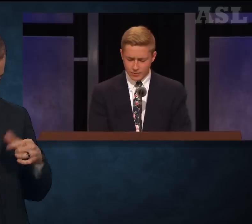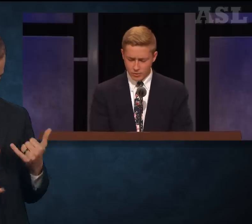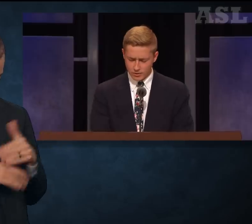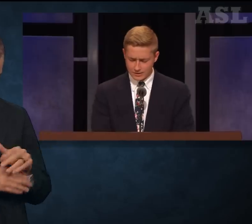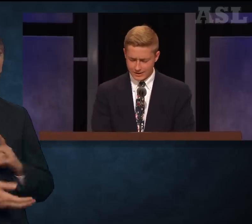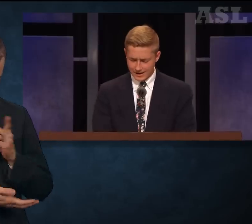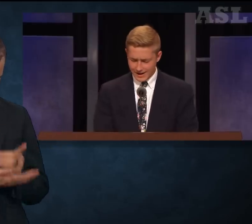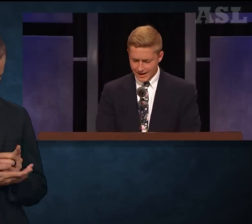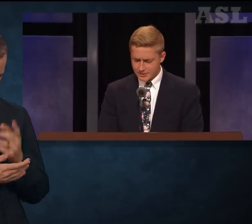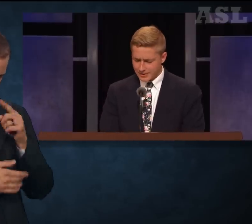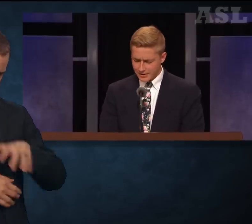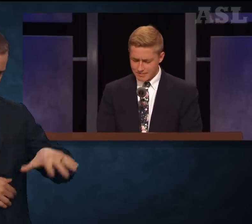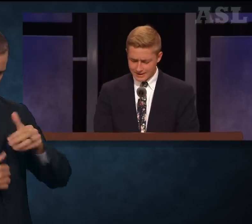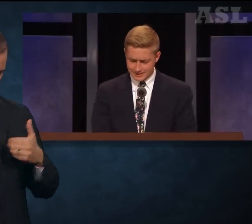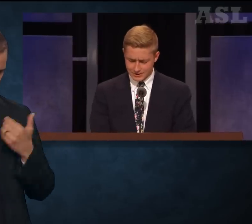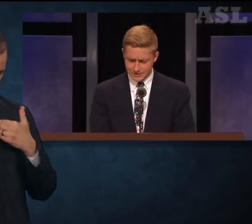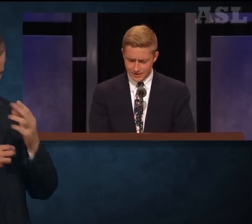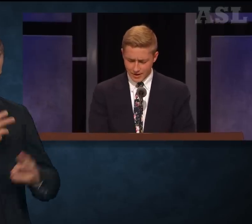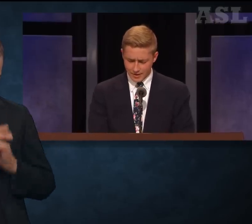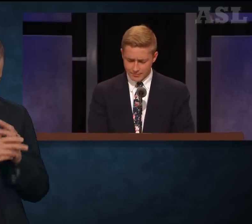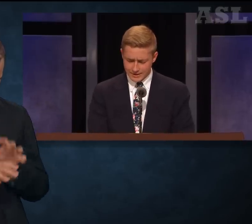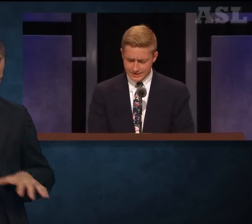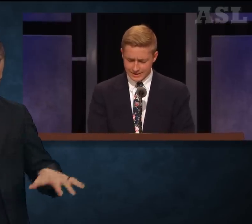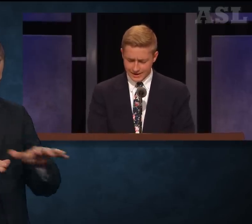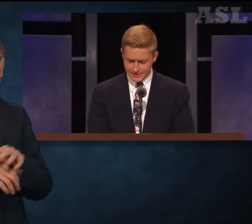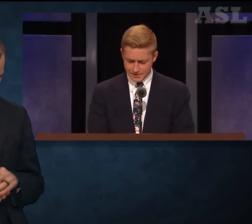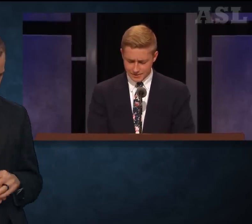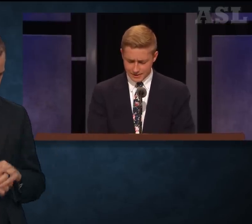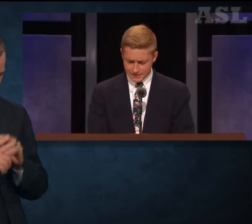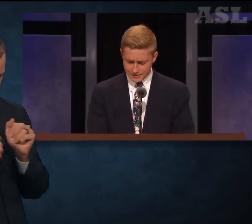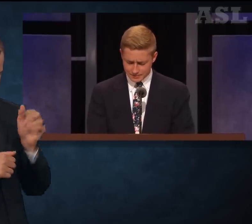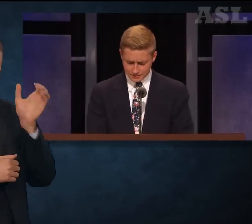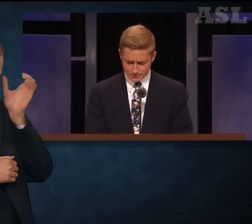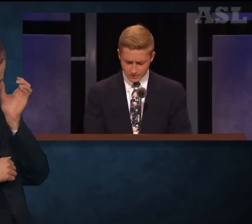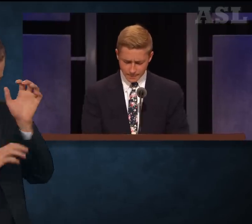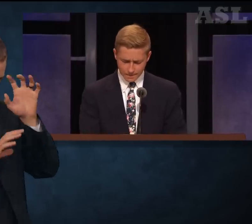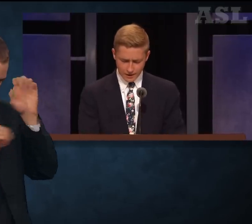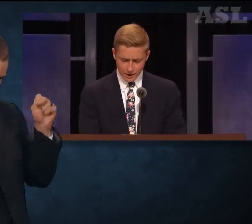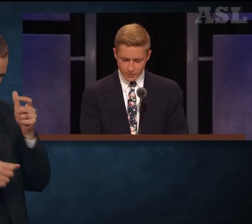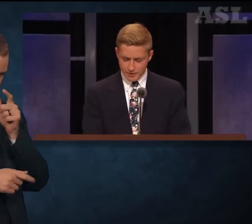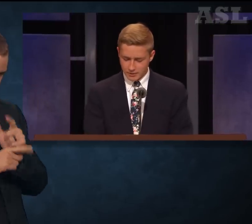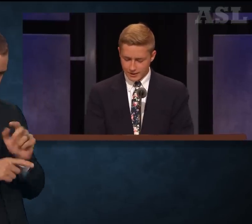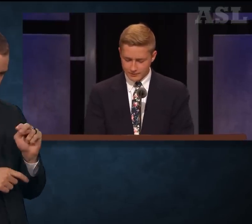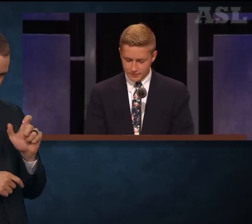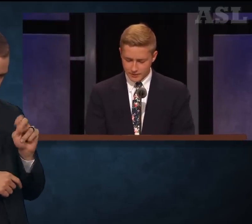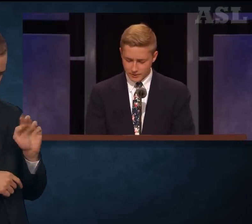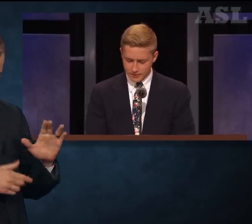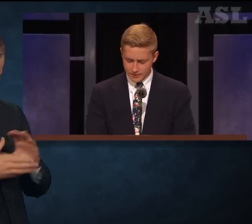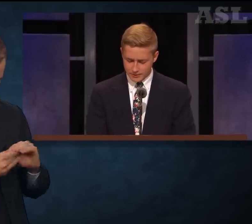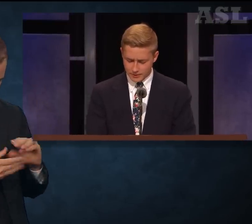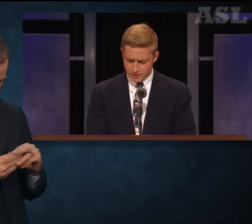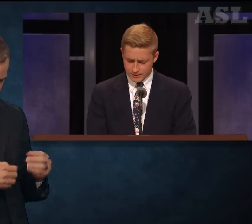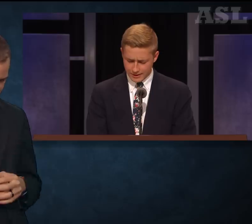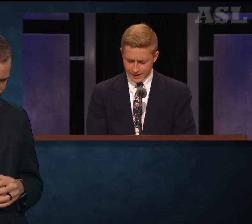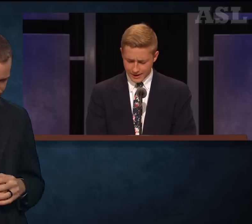PARTICIPATE IN THIS DEVOTIONAL WITH YOUTH AROUND THE WORLD, AND